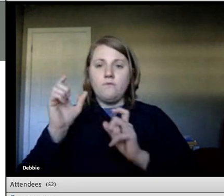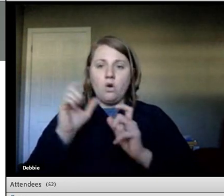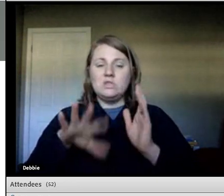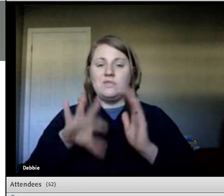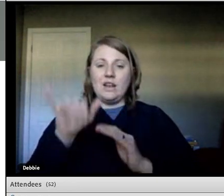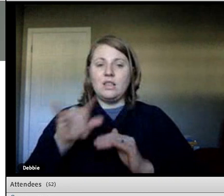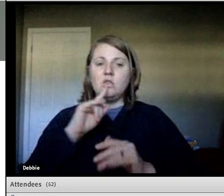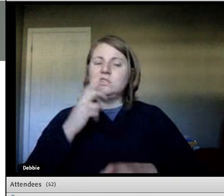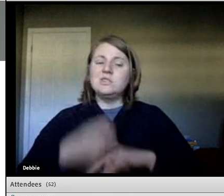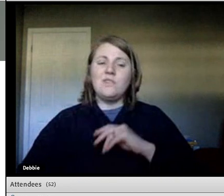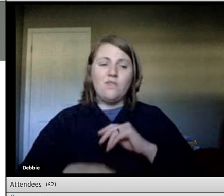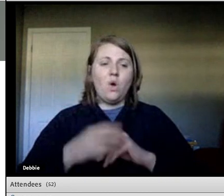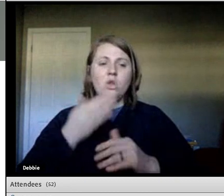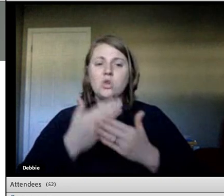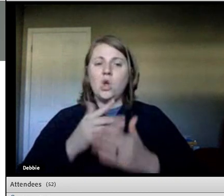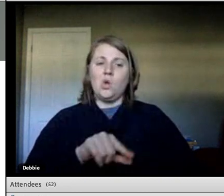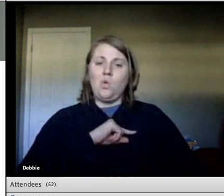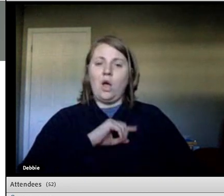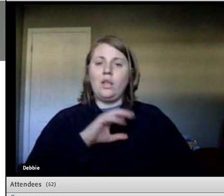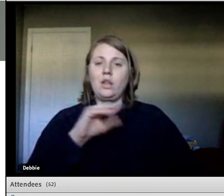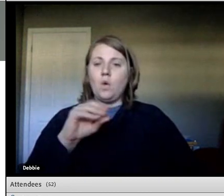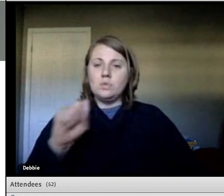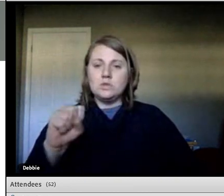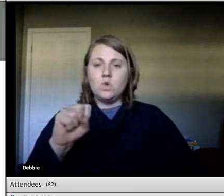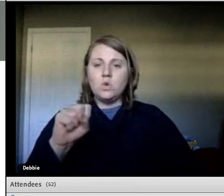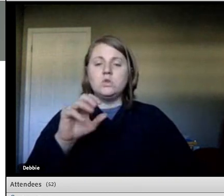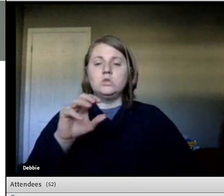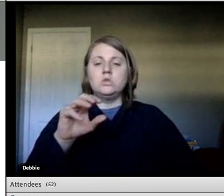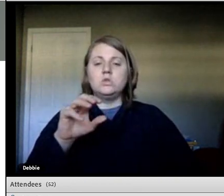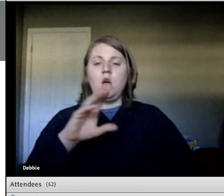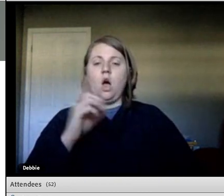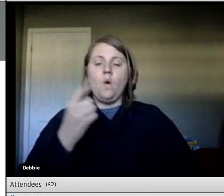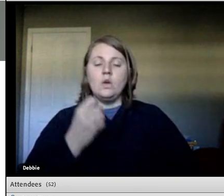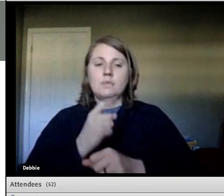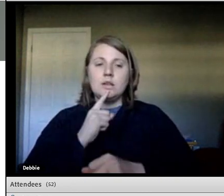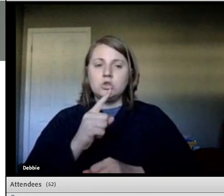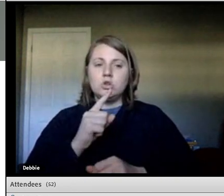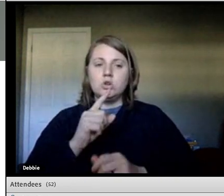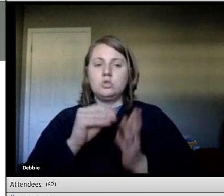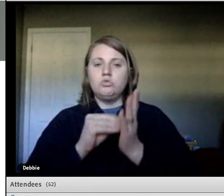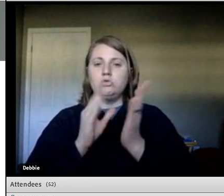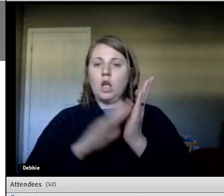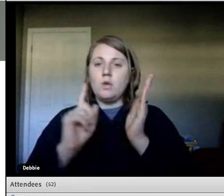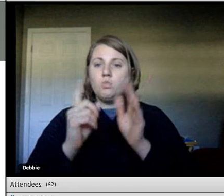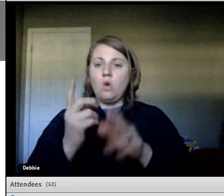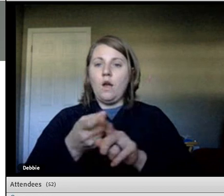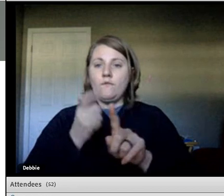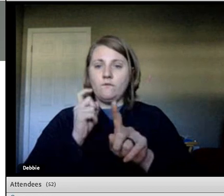Always make sure you document where you got the photo from though so it doesn't come back that you took the image from something else.